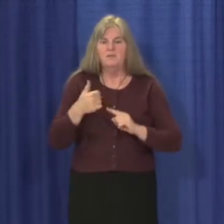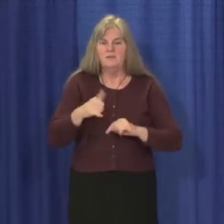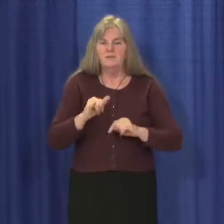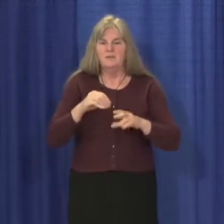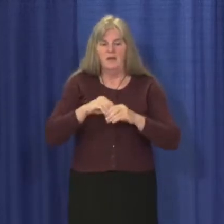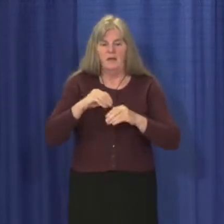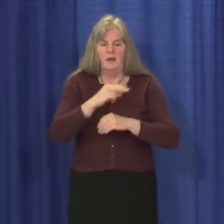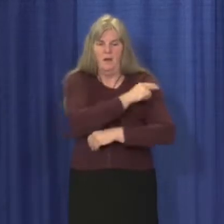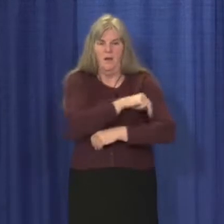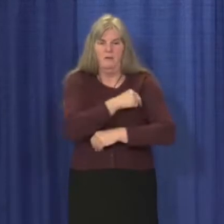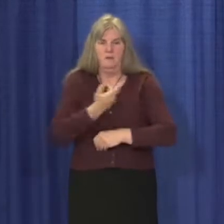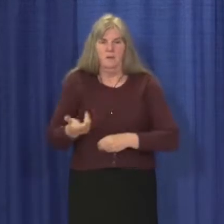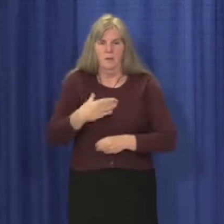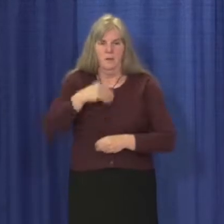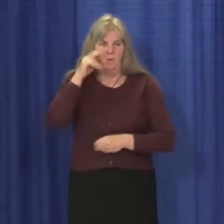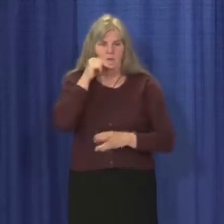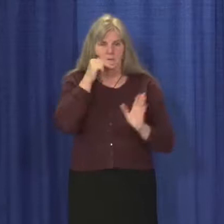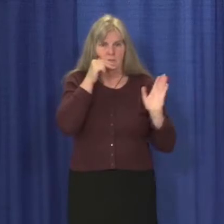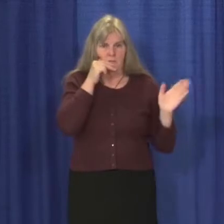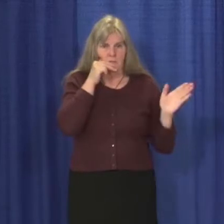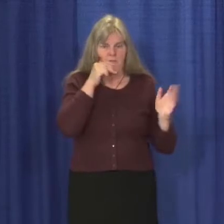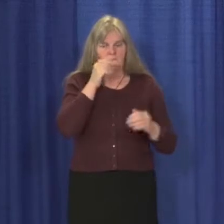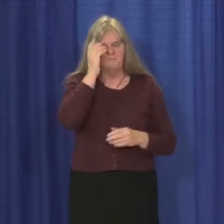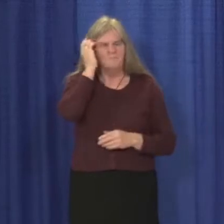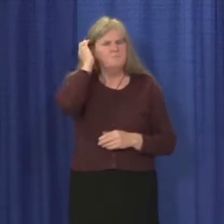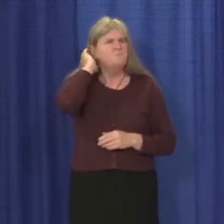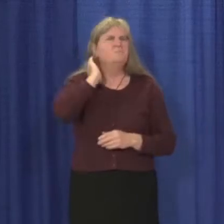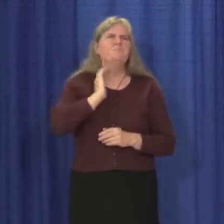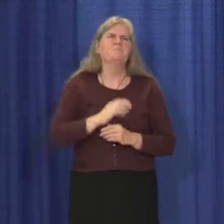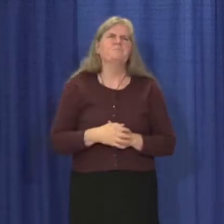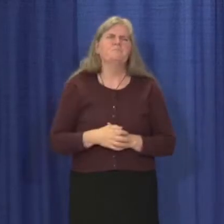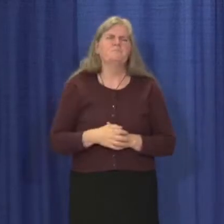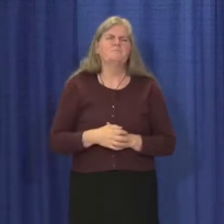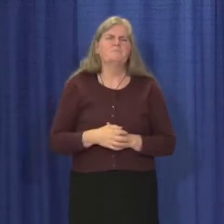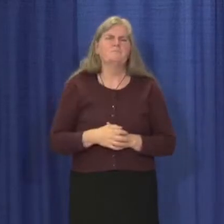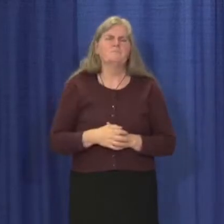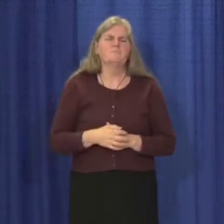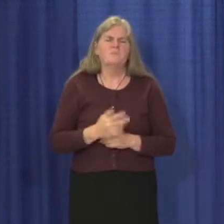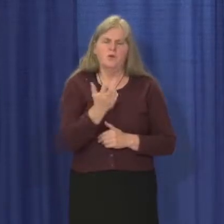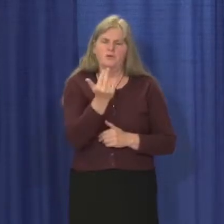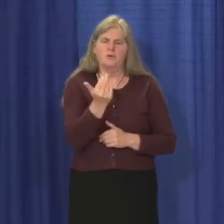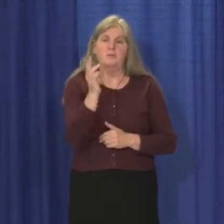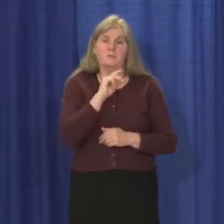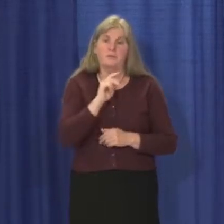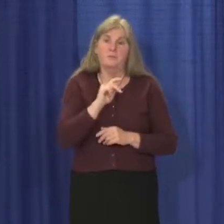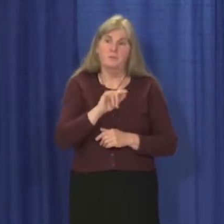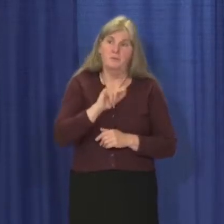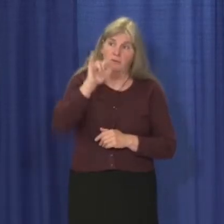in Whitehorse. Of our 13 people medevac doubt